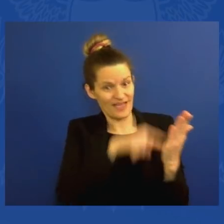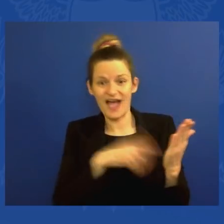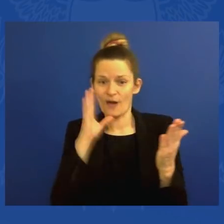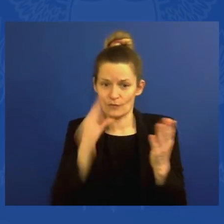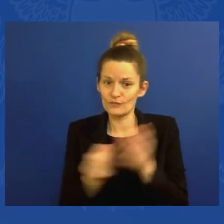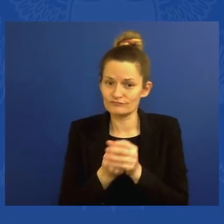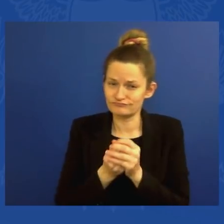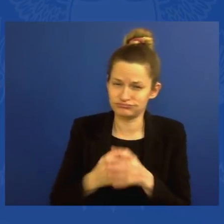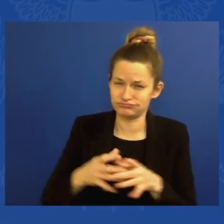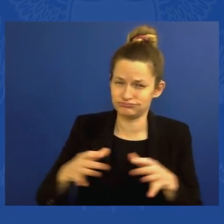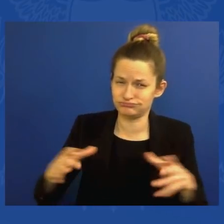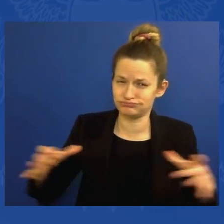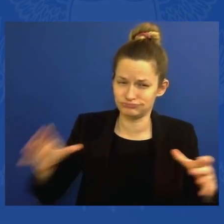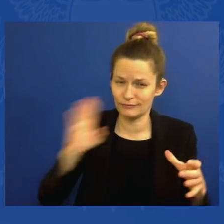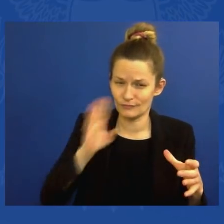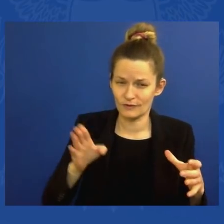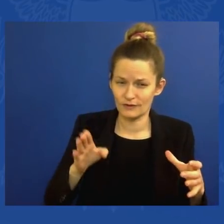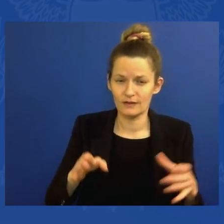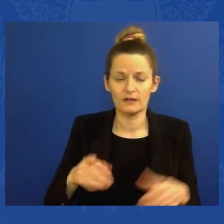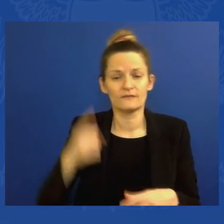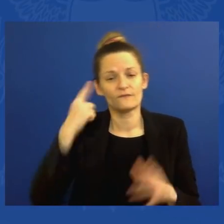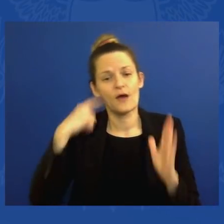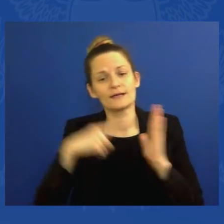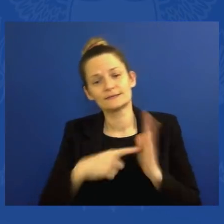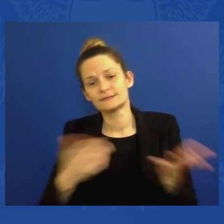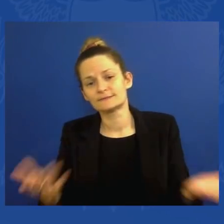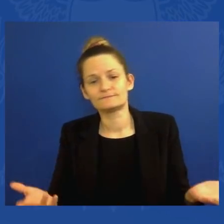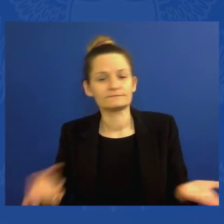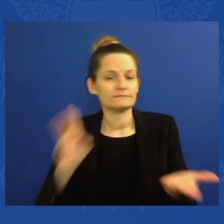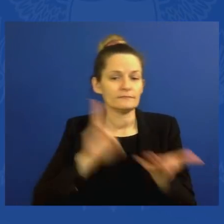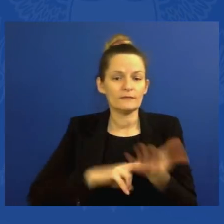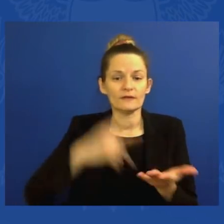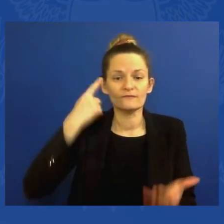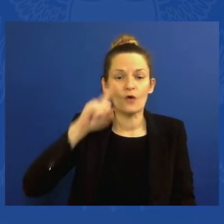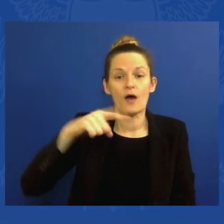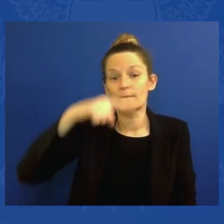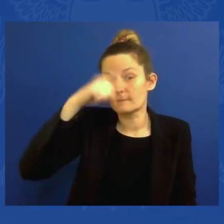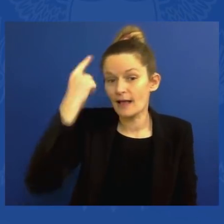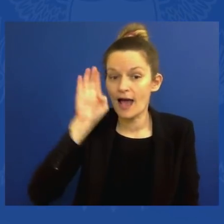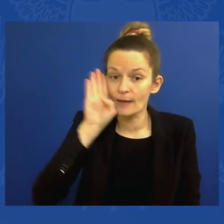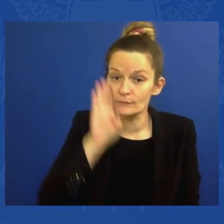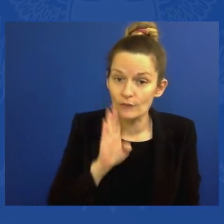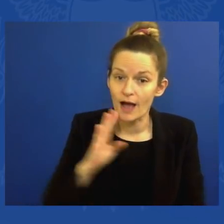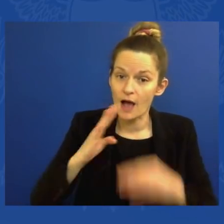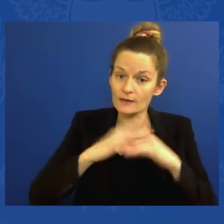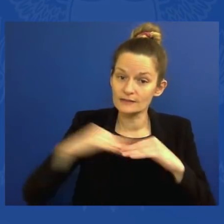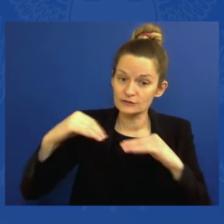Native American, women-owned, veteran-owned small businesses in every state and territory, in every industry --